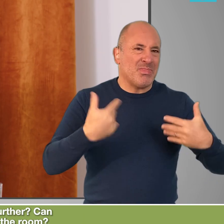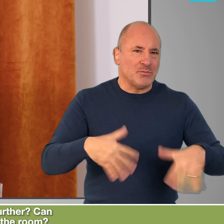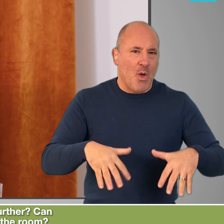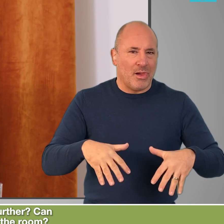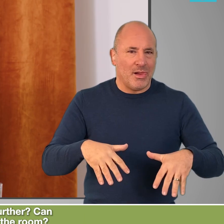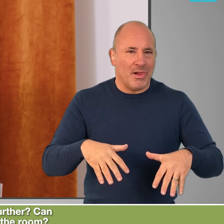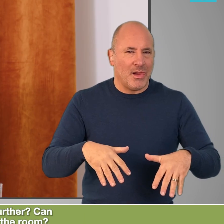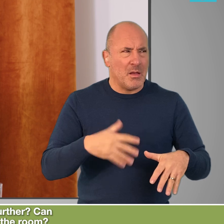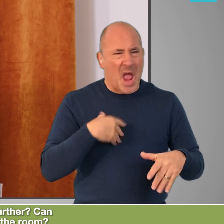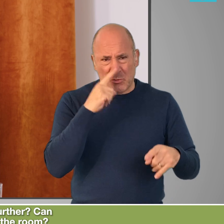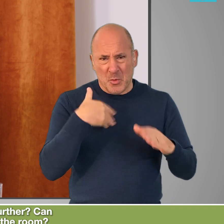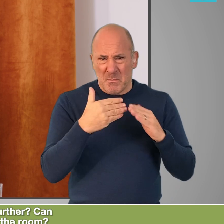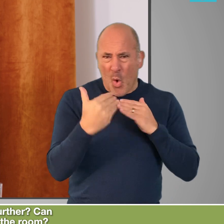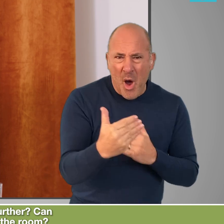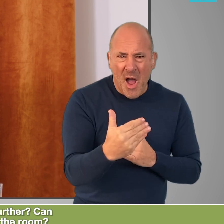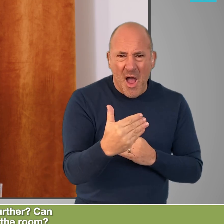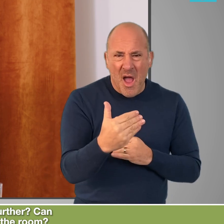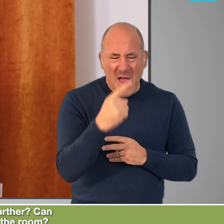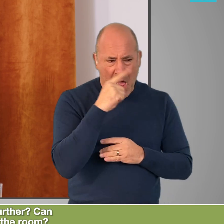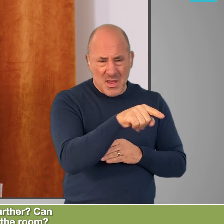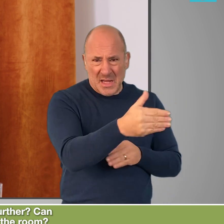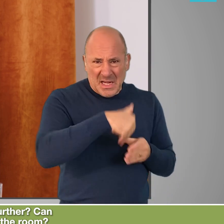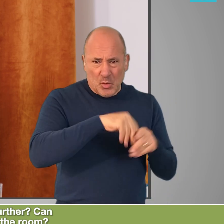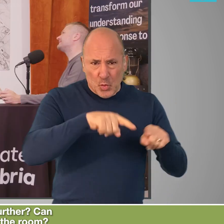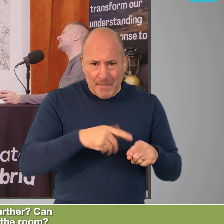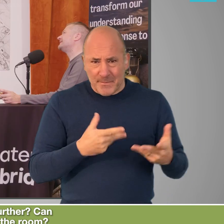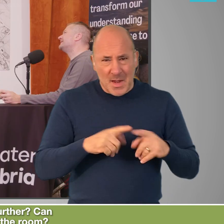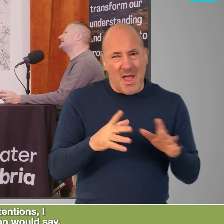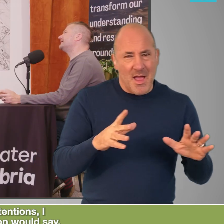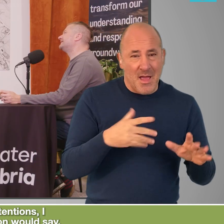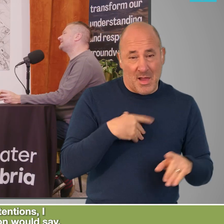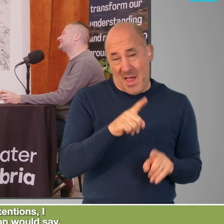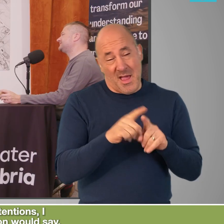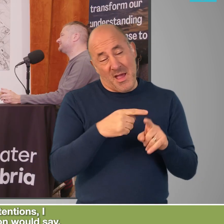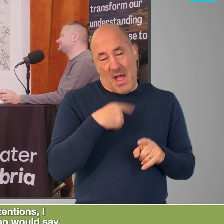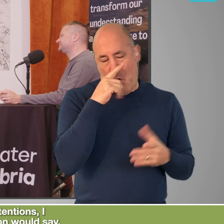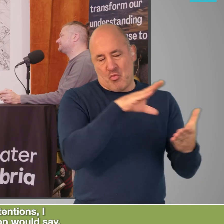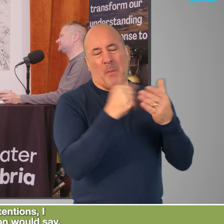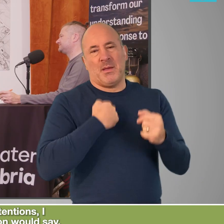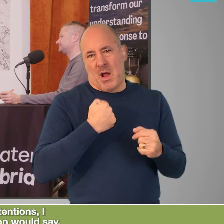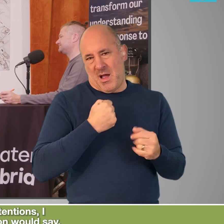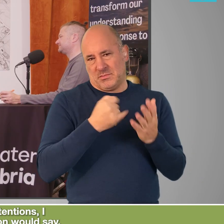I guess can we go further? Can we bring them into the room? With the best of intentions, I can mimic what my son would say,